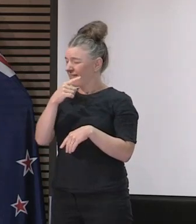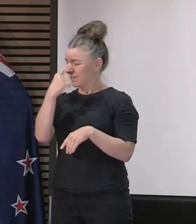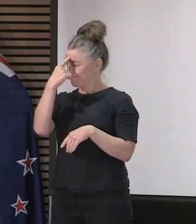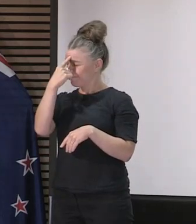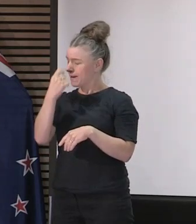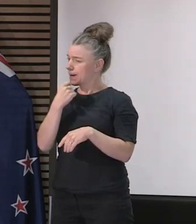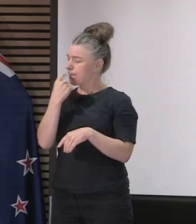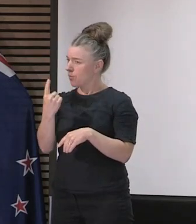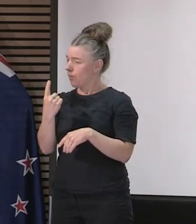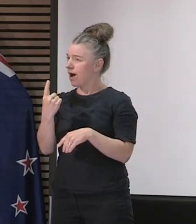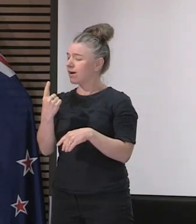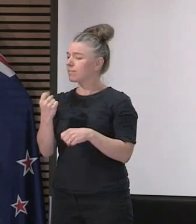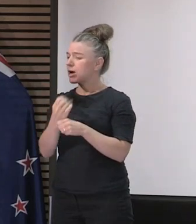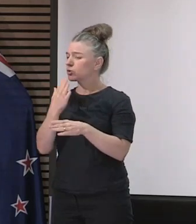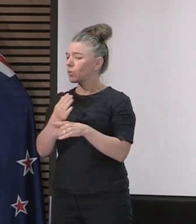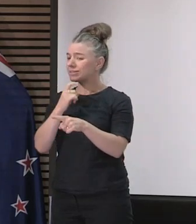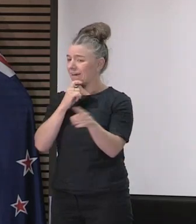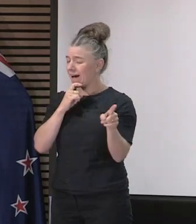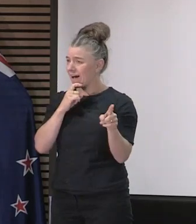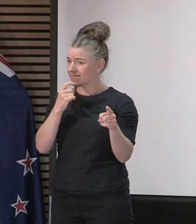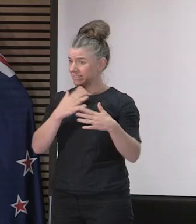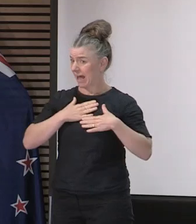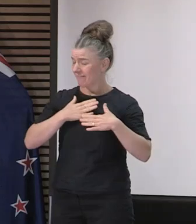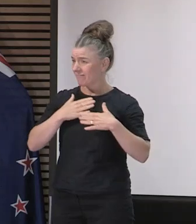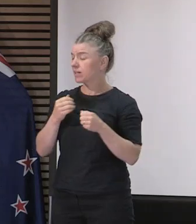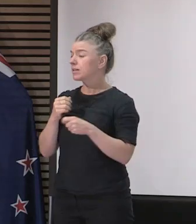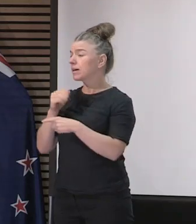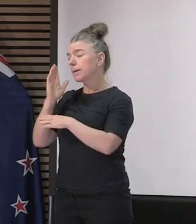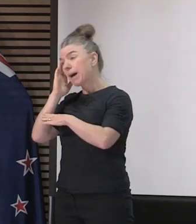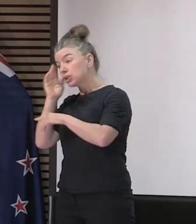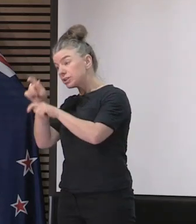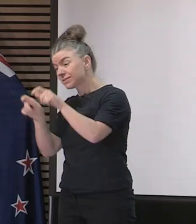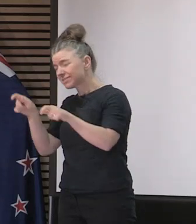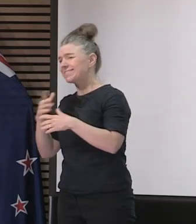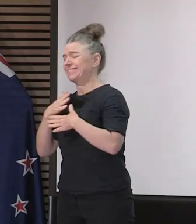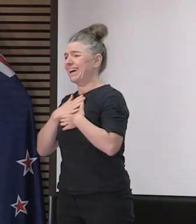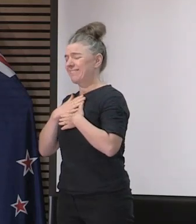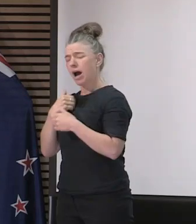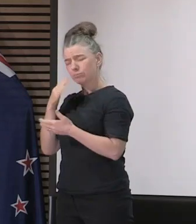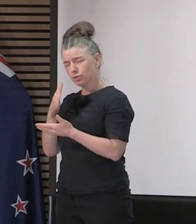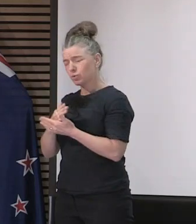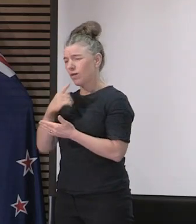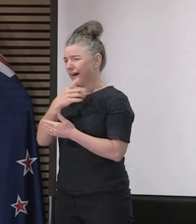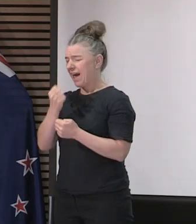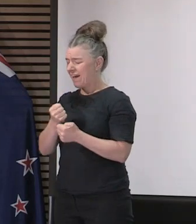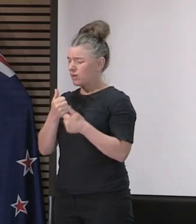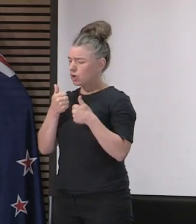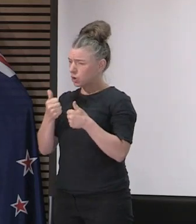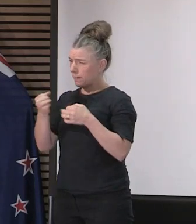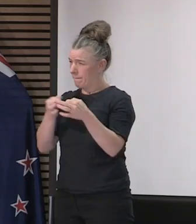provide advice and I imagine that, like me, they would consider what would be paramount is ensuring that